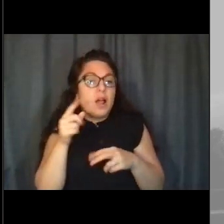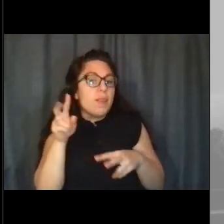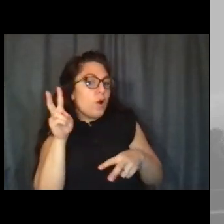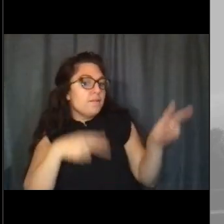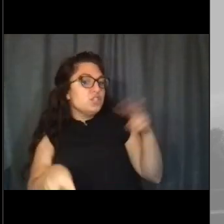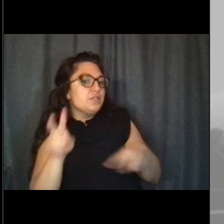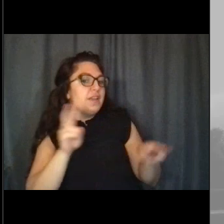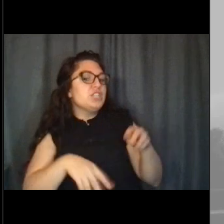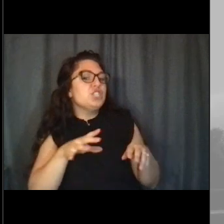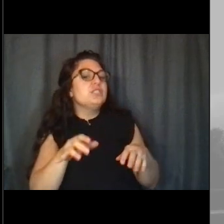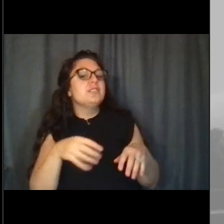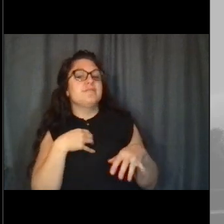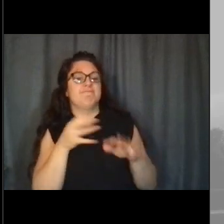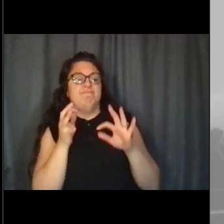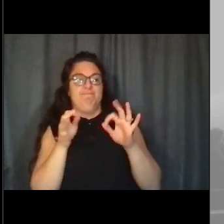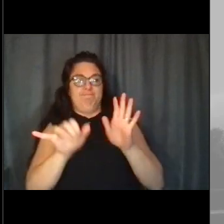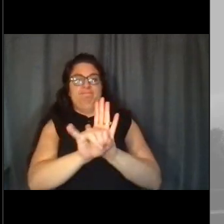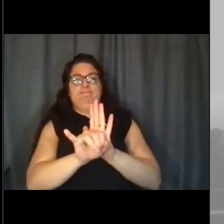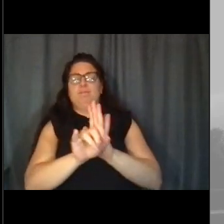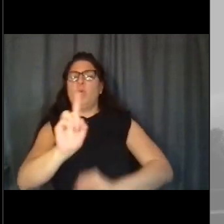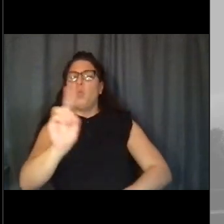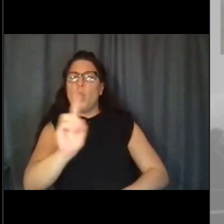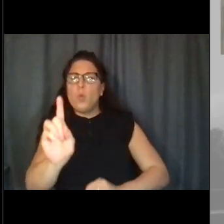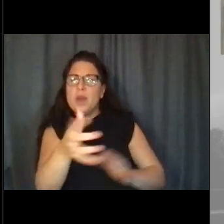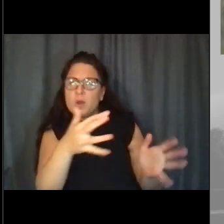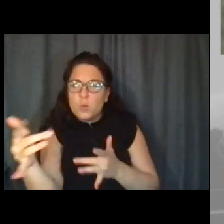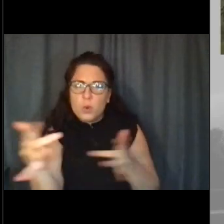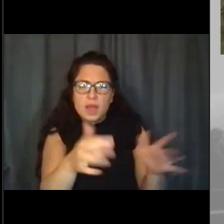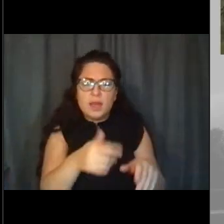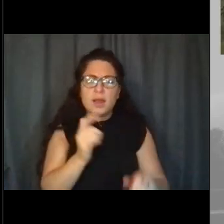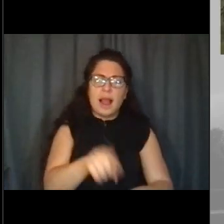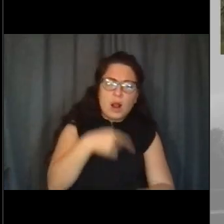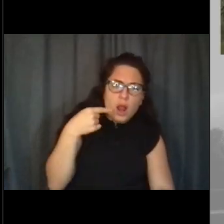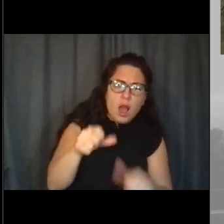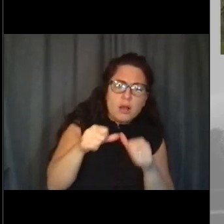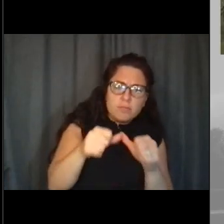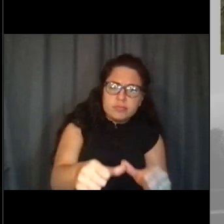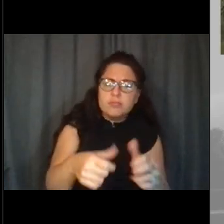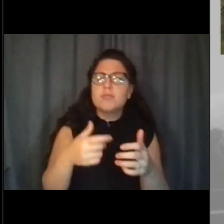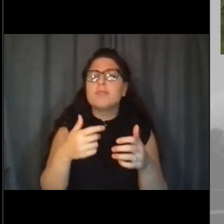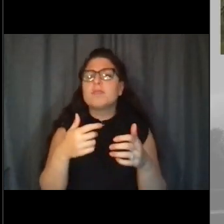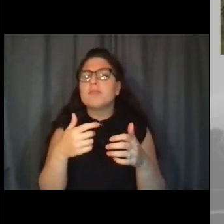How strong are they? How bad are they? How long did they last? That sort of thing. Now I want to ask you guys a question.